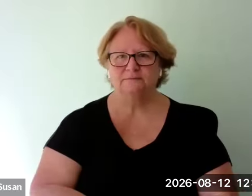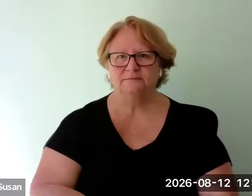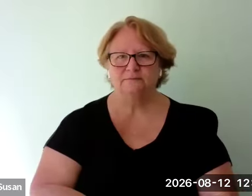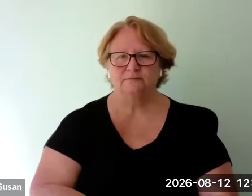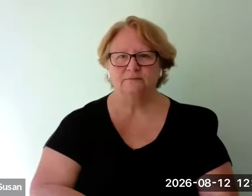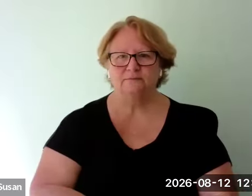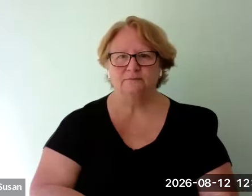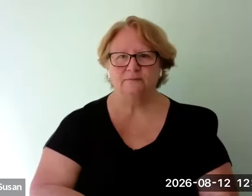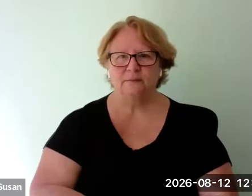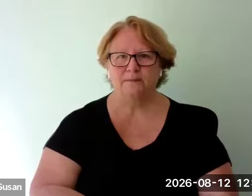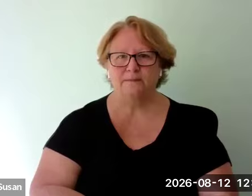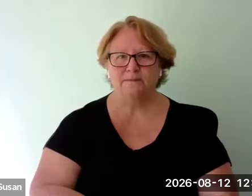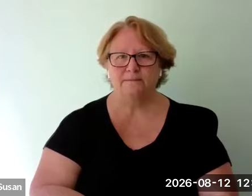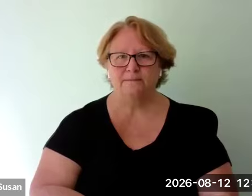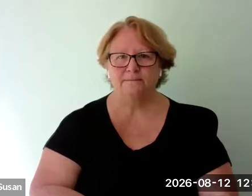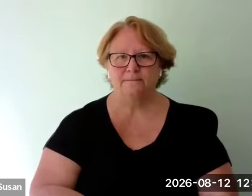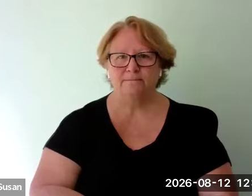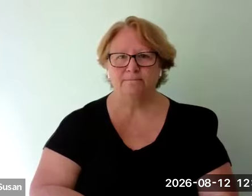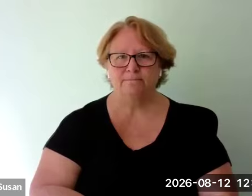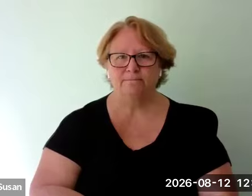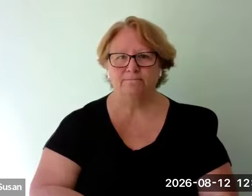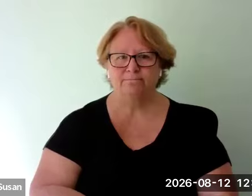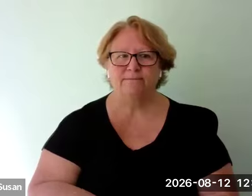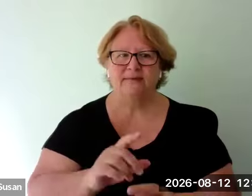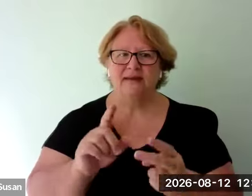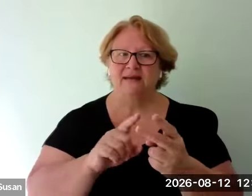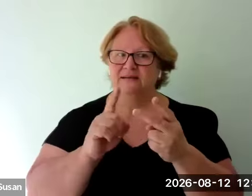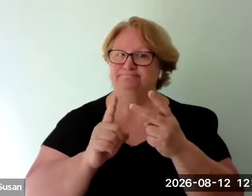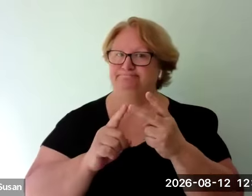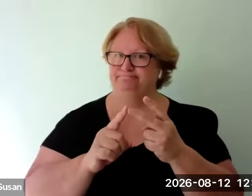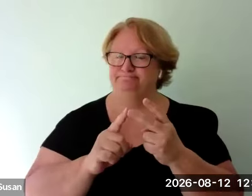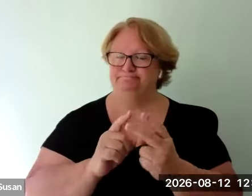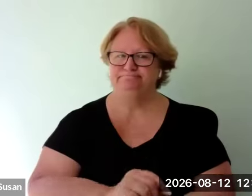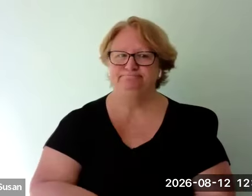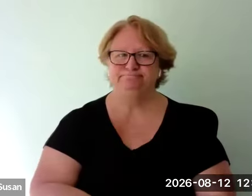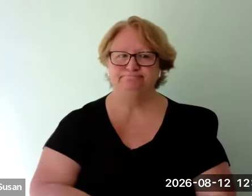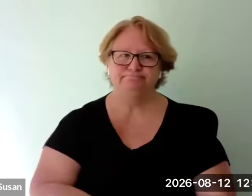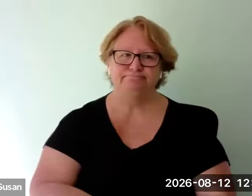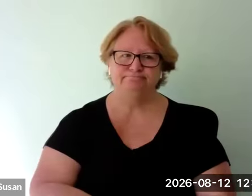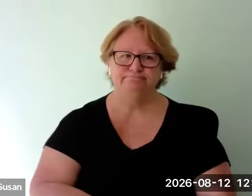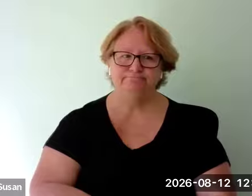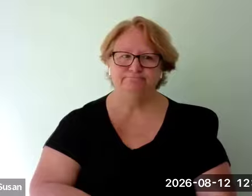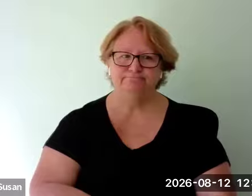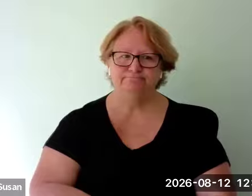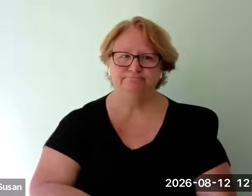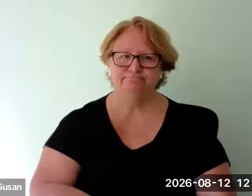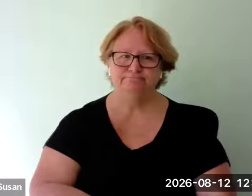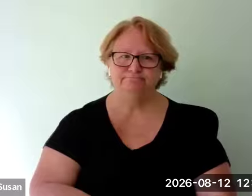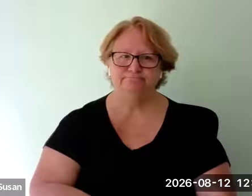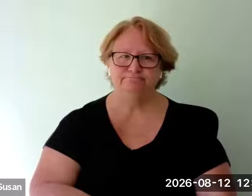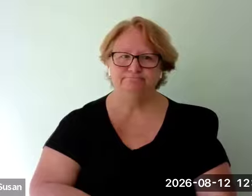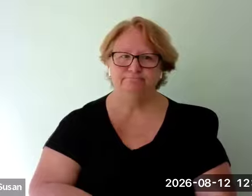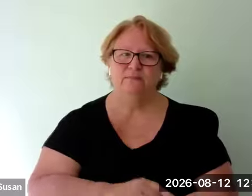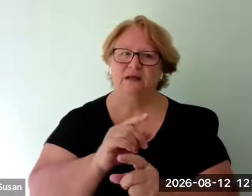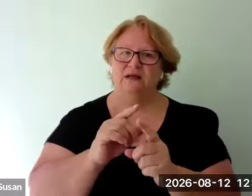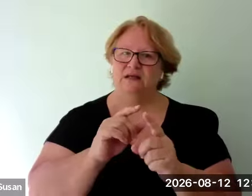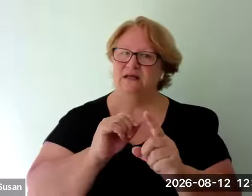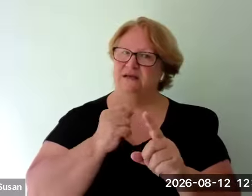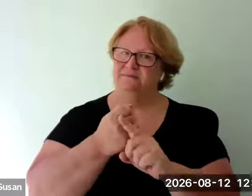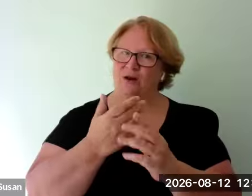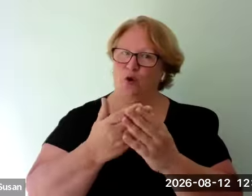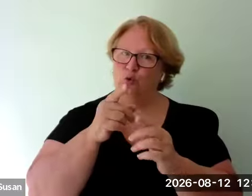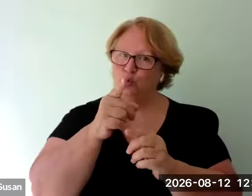mentor will support the research.